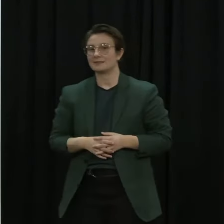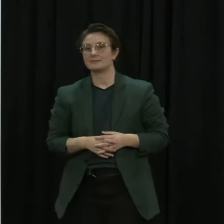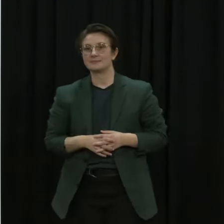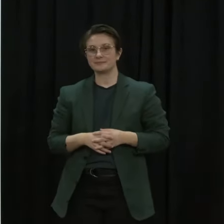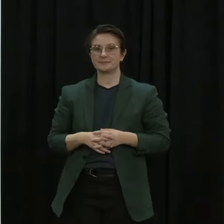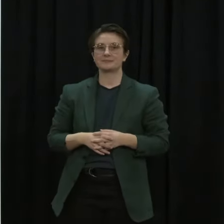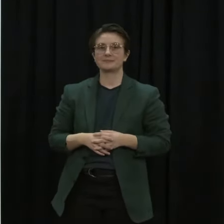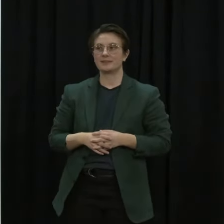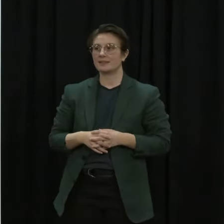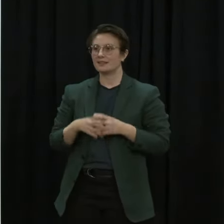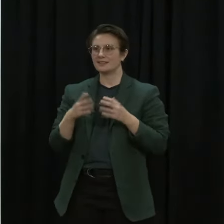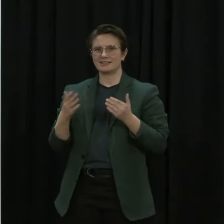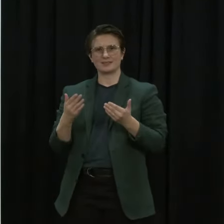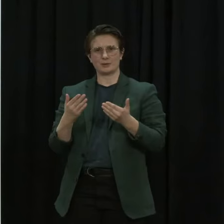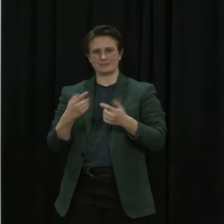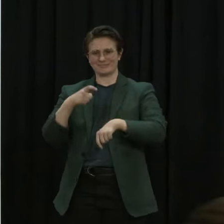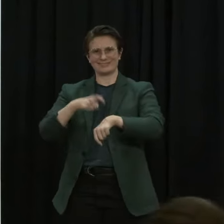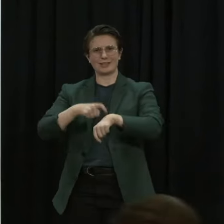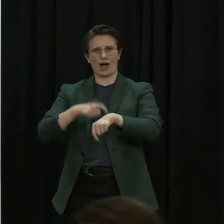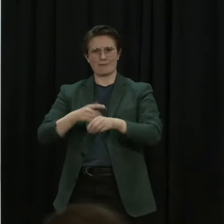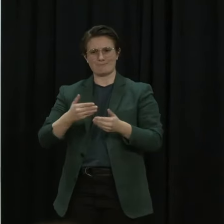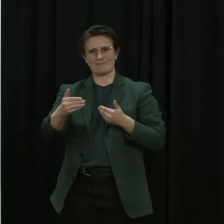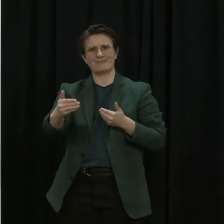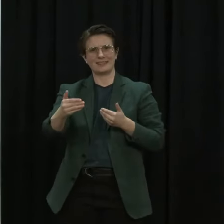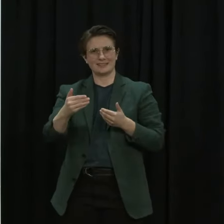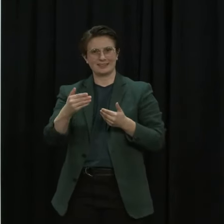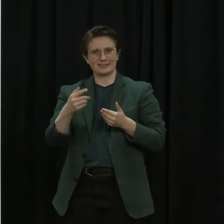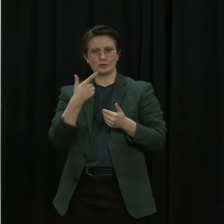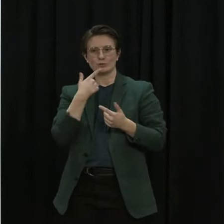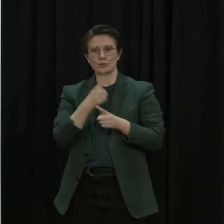end of the year because most of the population will be vaccinated fingers crossed, and